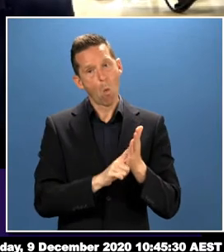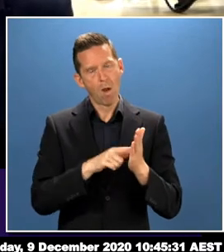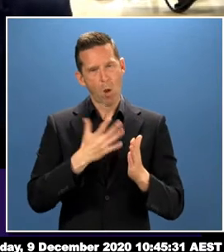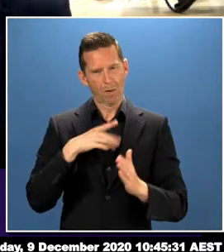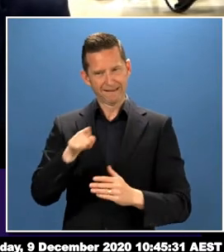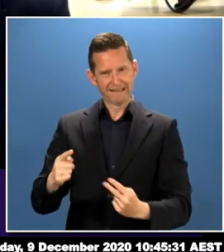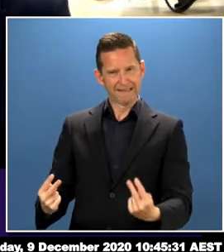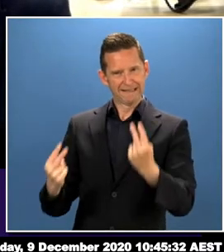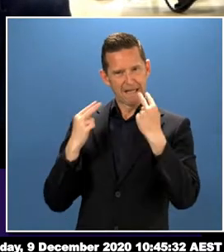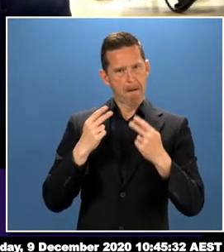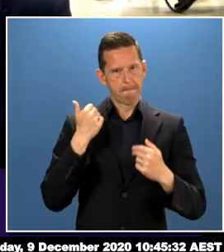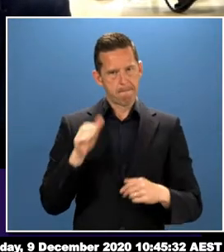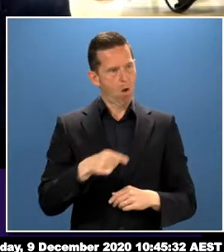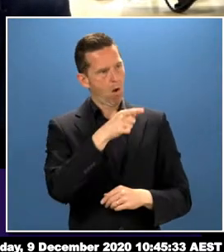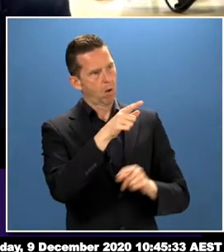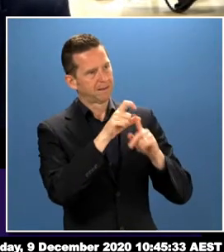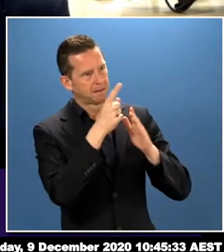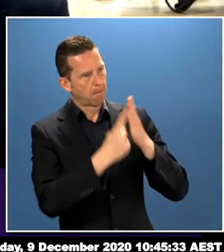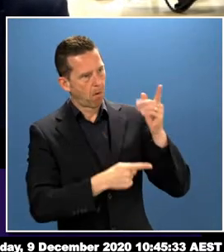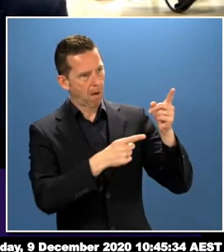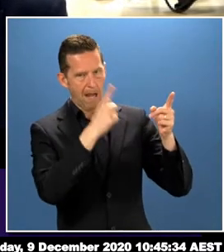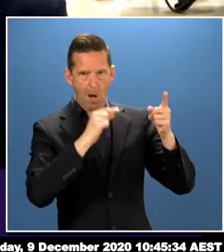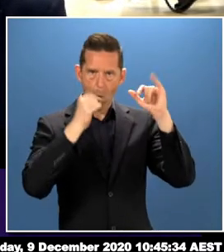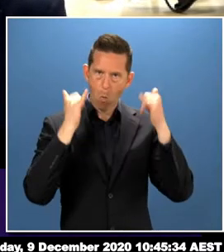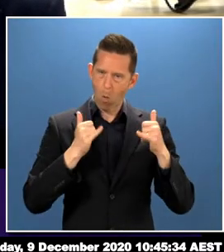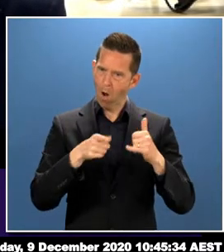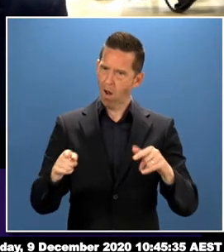be done and you can have a really fulfilling career and also